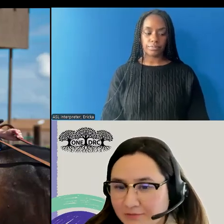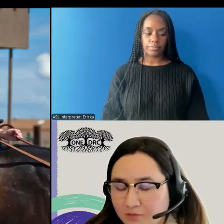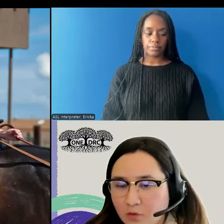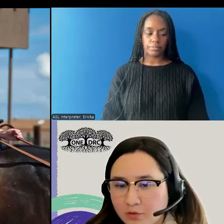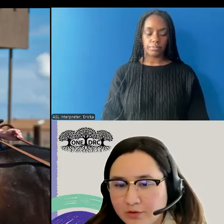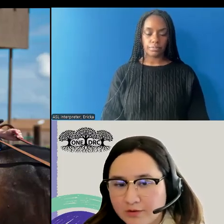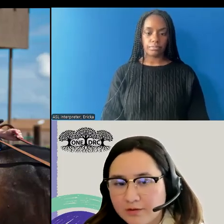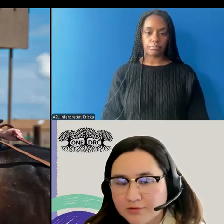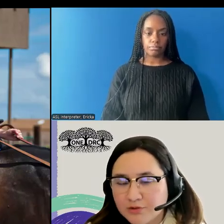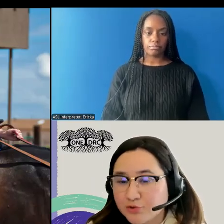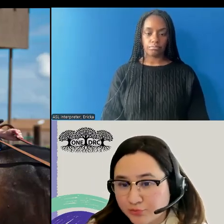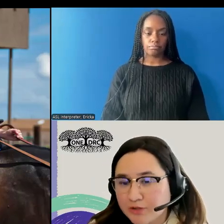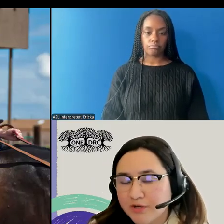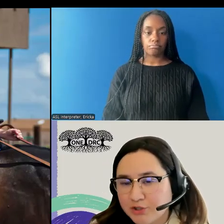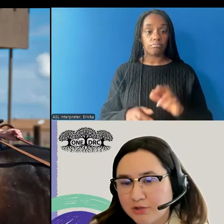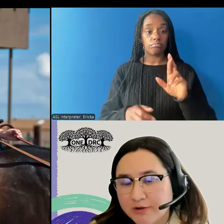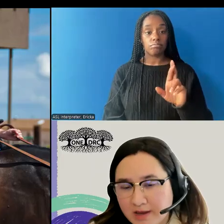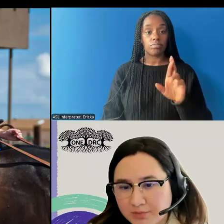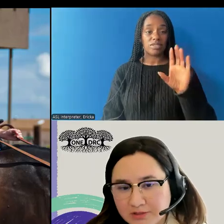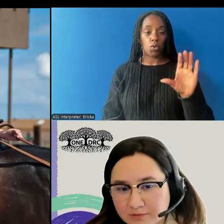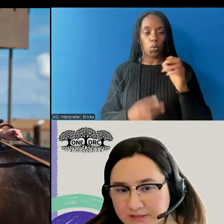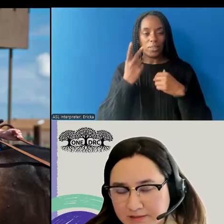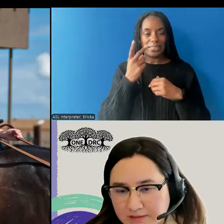for social recreation or camping services.